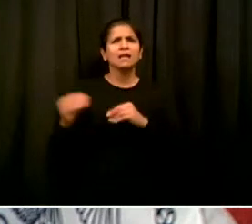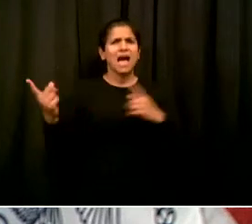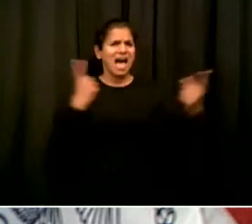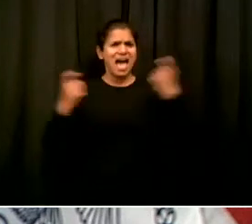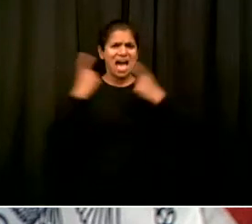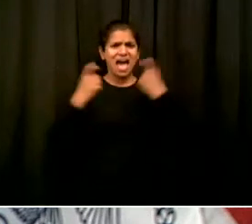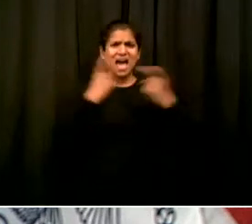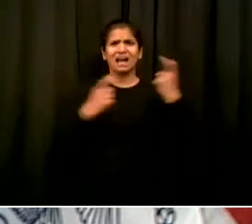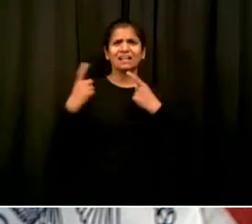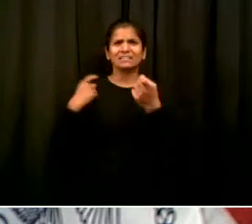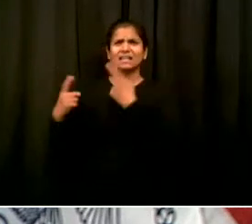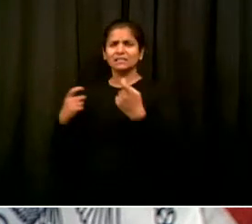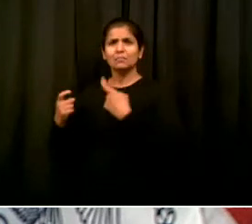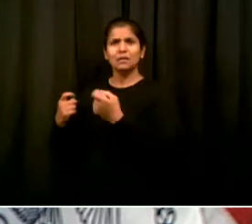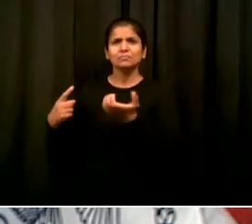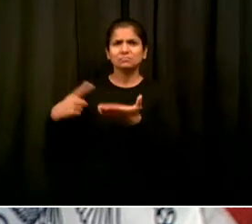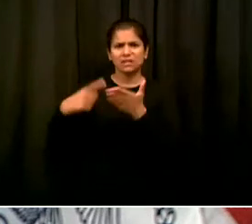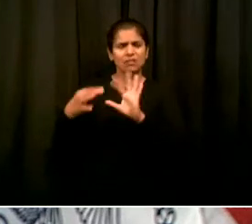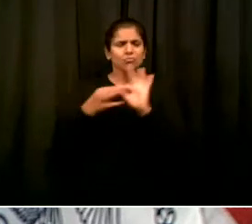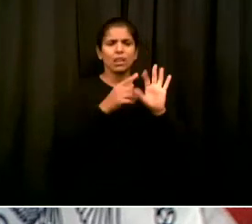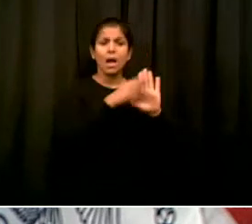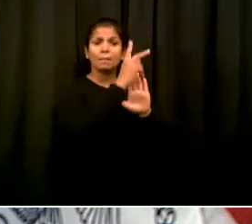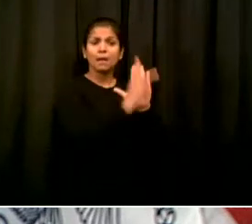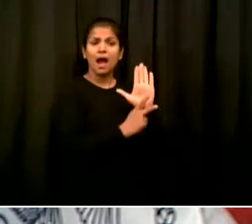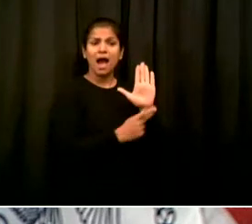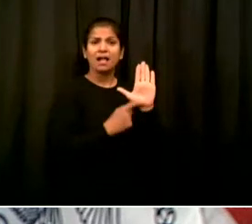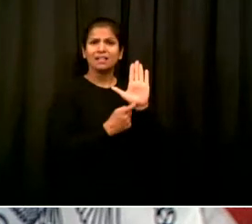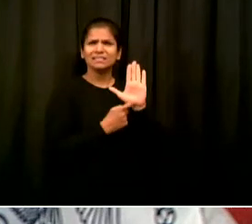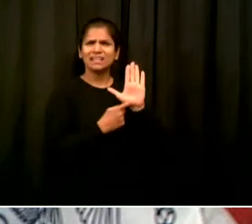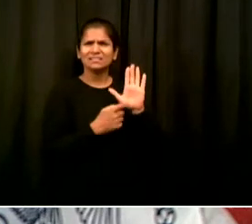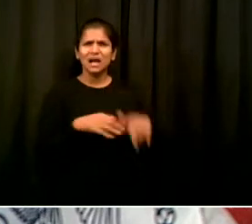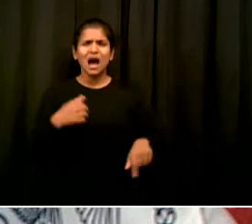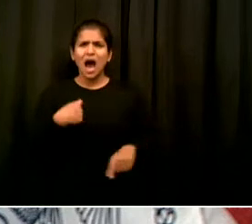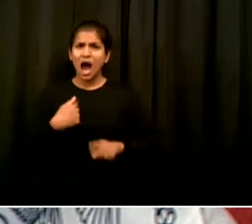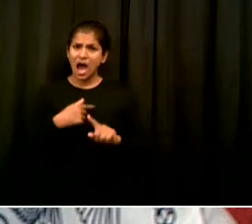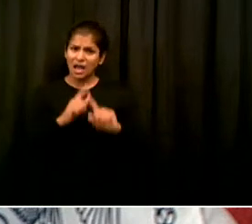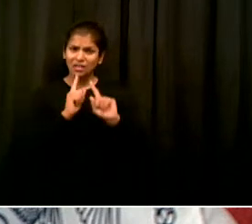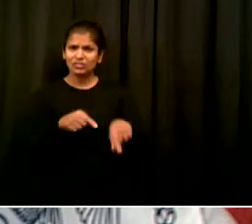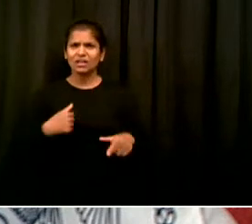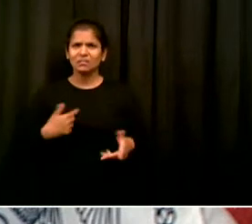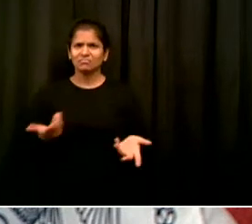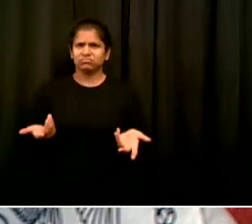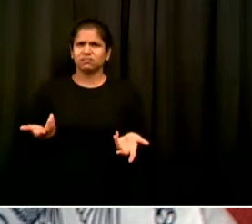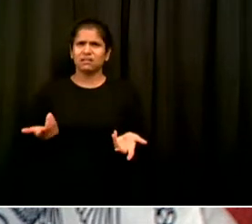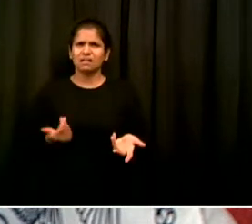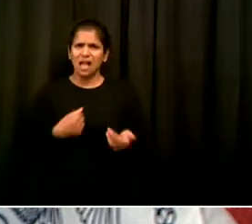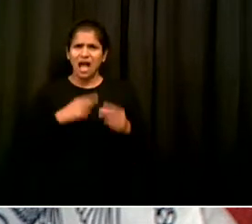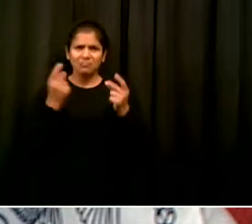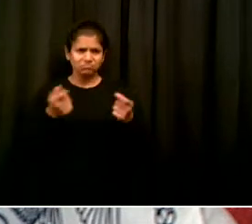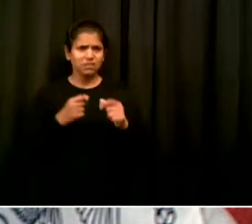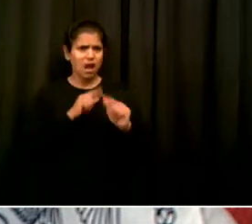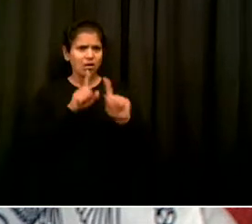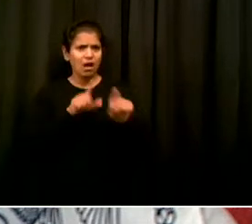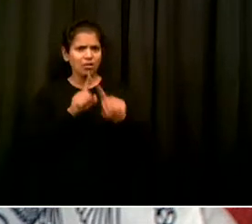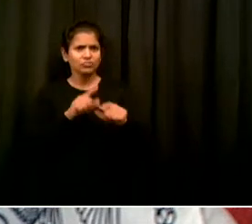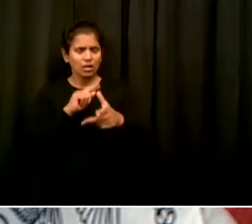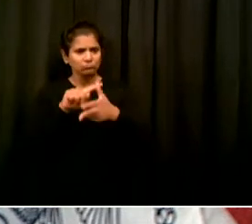COMMISSIONER HAS BAN ASKED, OTHER POLICE OFFICIALS HAVE BEEN ASKED ABOUT ANY NUMBER OF POLICY MATTERS AN ARE ANSWERING YOU GUGUS YAN HAVING THE SAME CONVERSATION